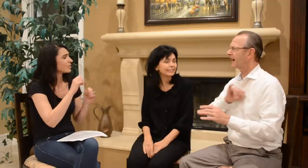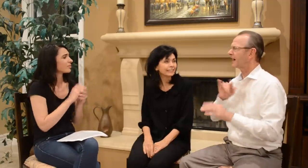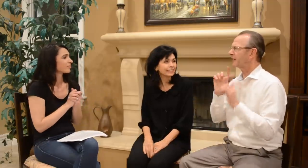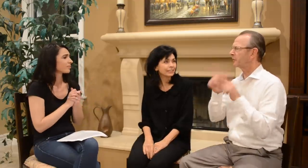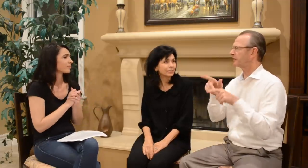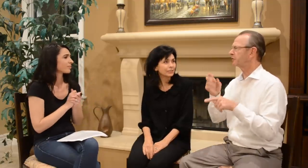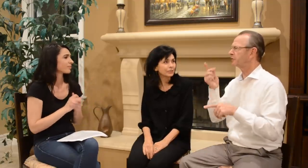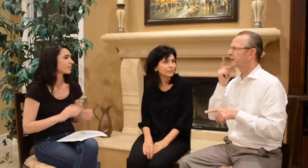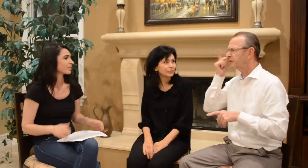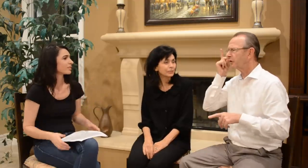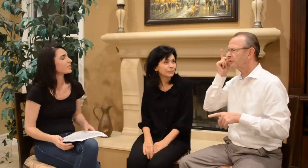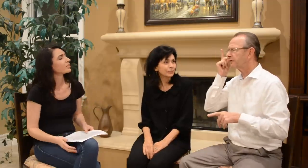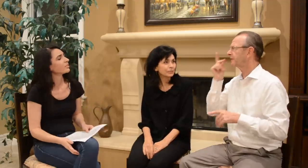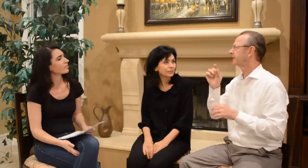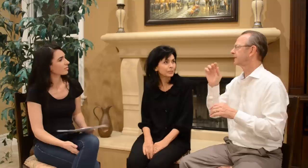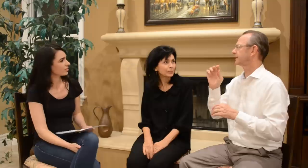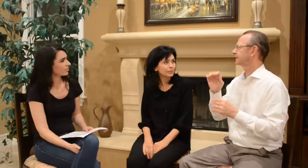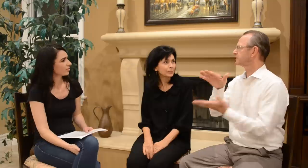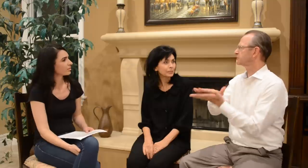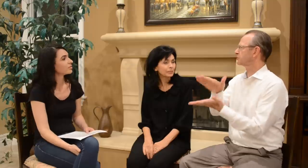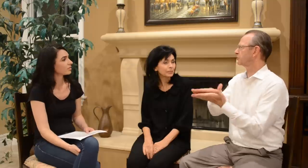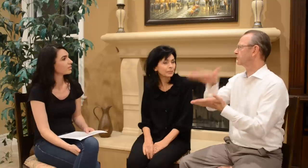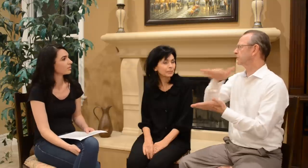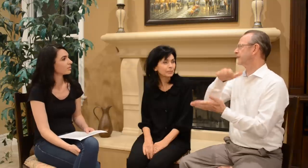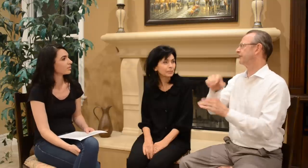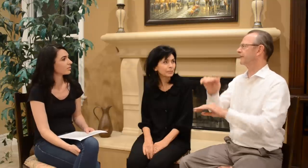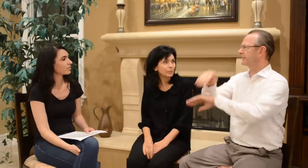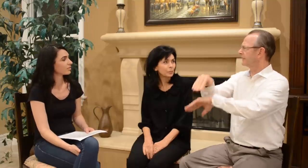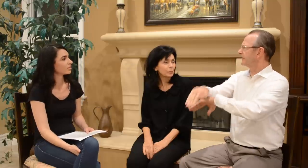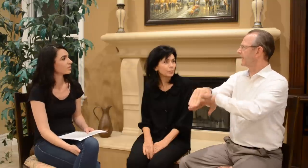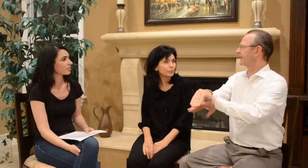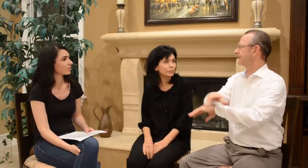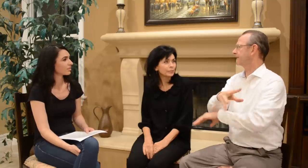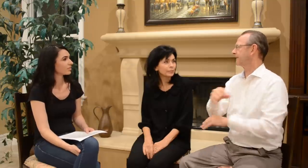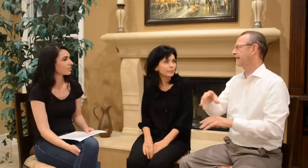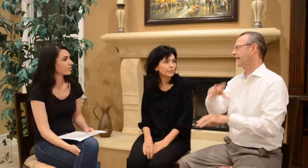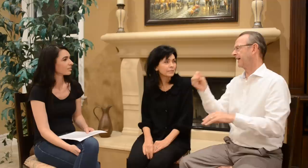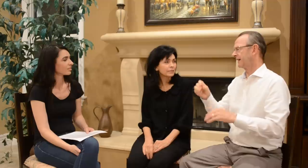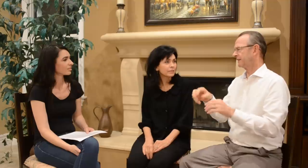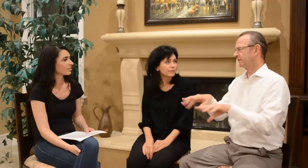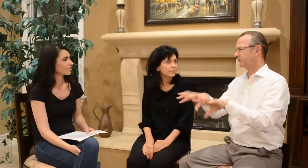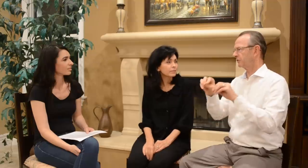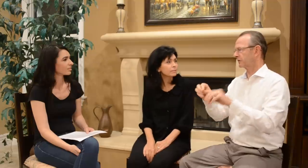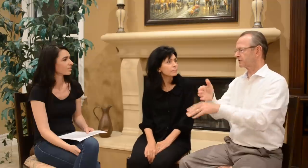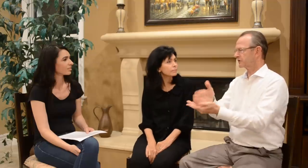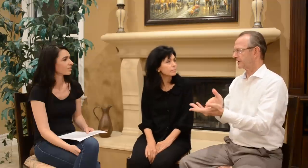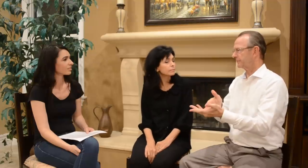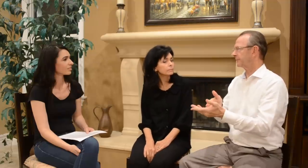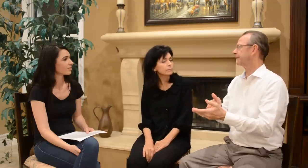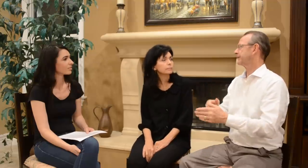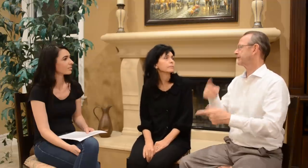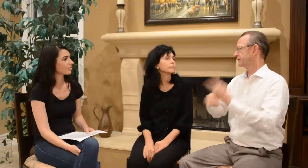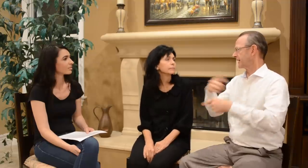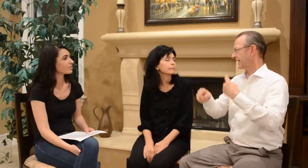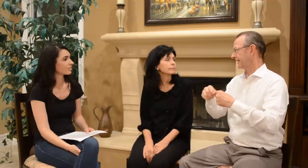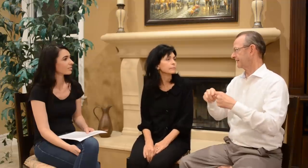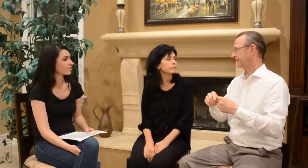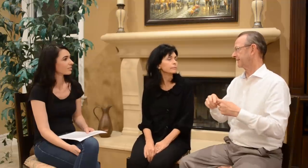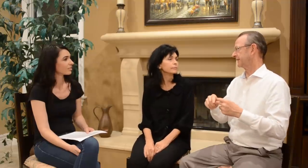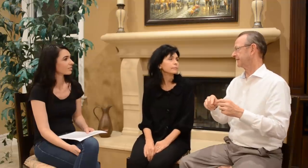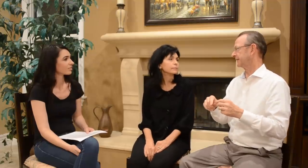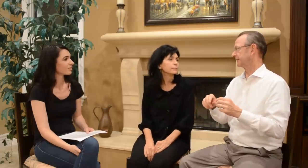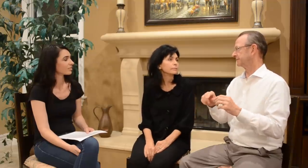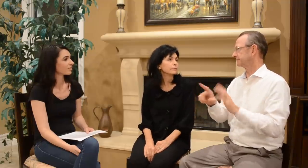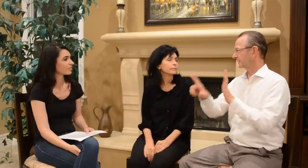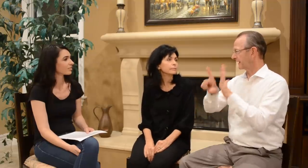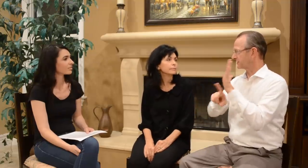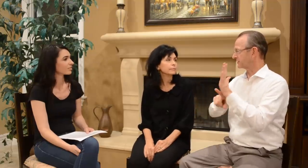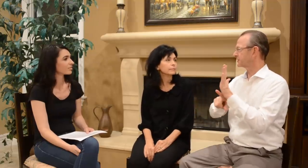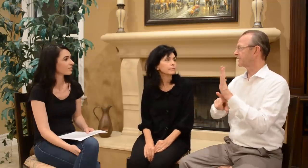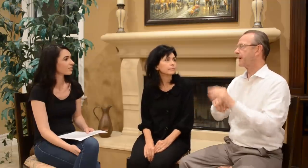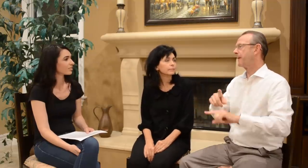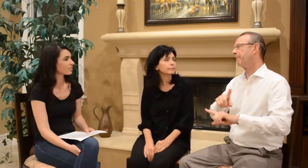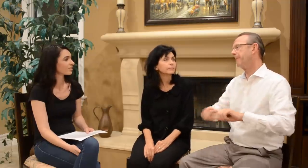And later I went to adult school in the night and took some sign lessons